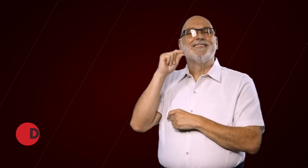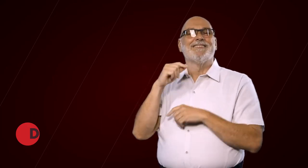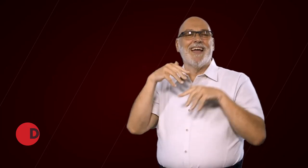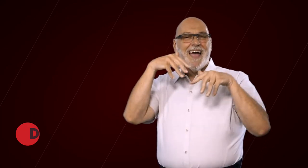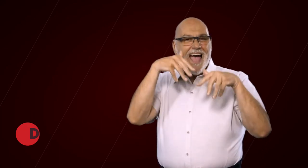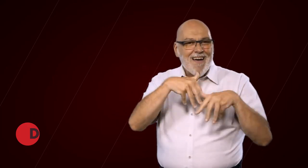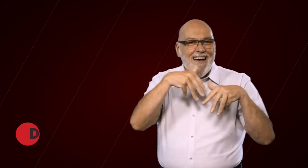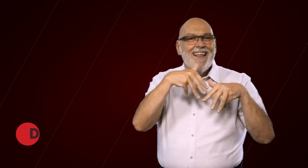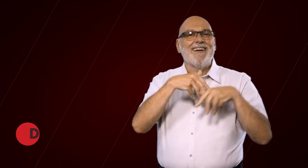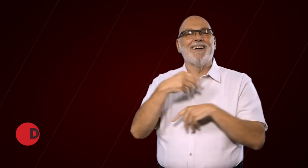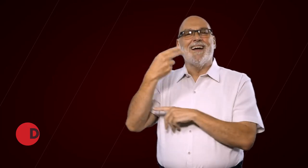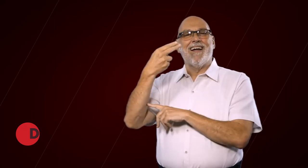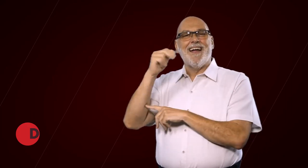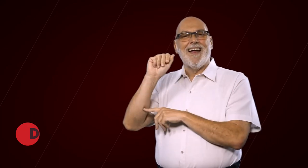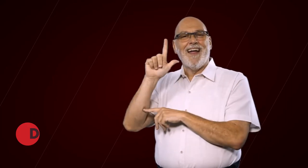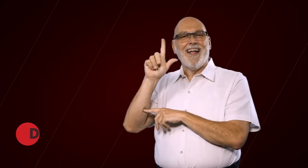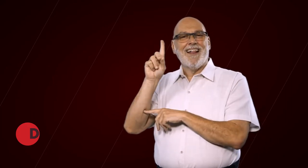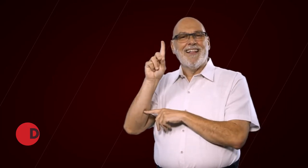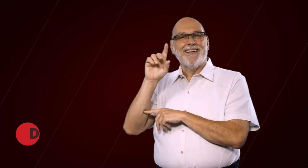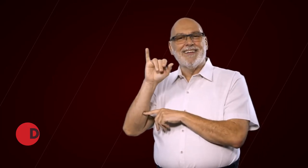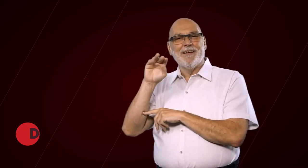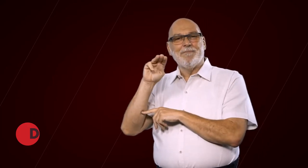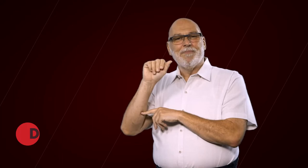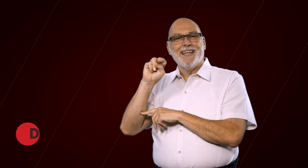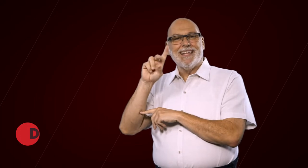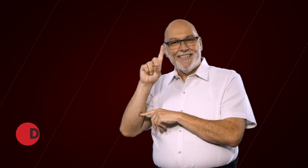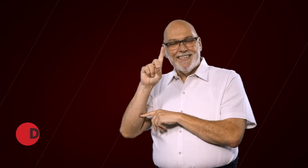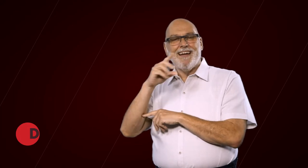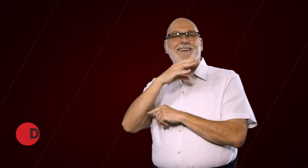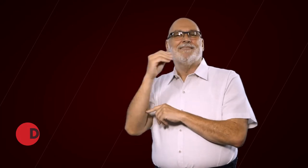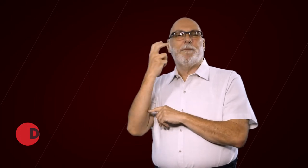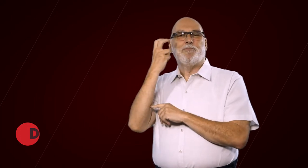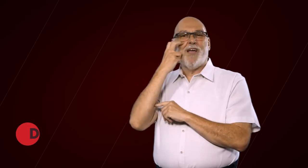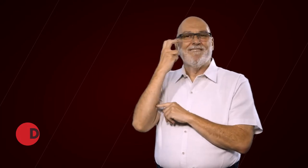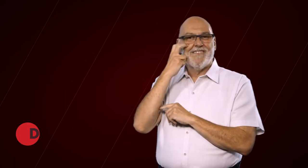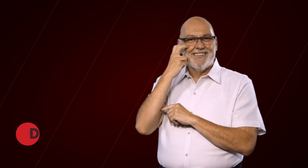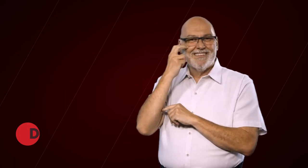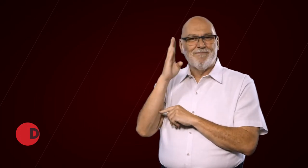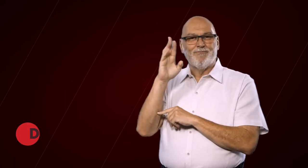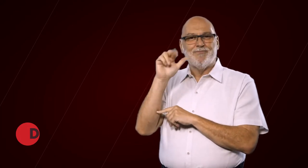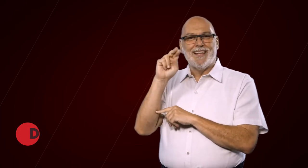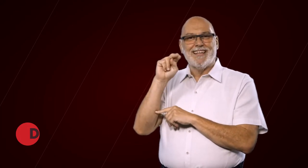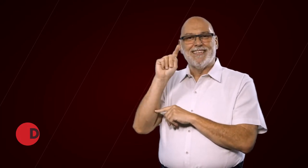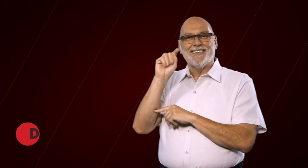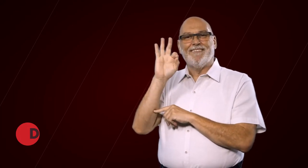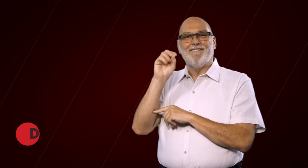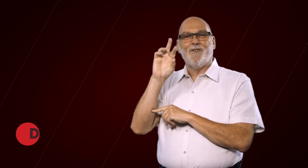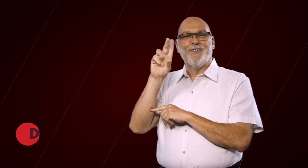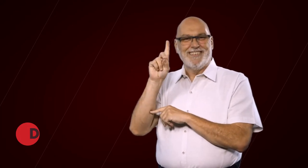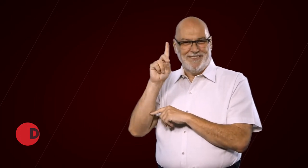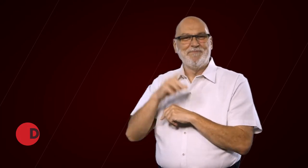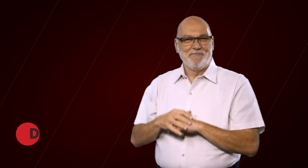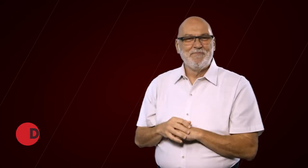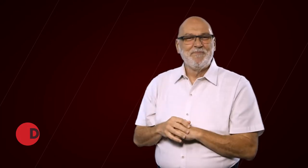Hamilton, Niagara, Haldimand, and Brantford.